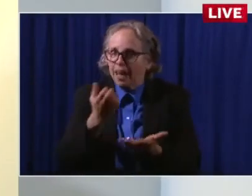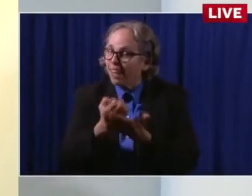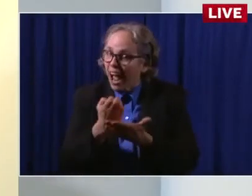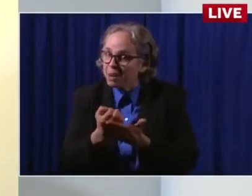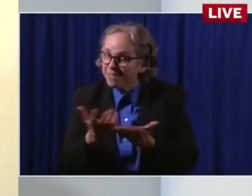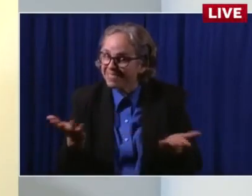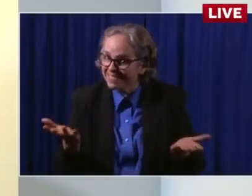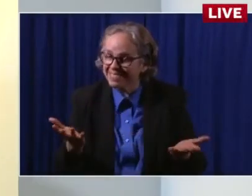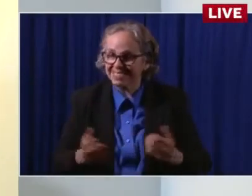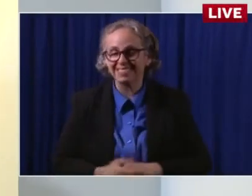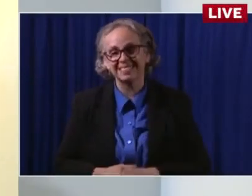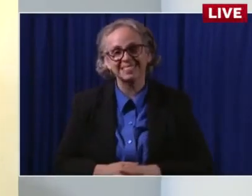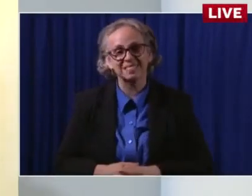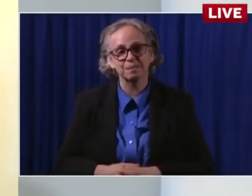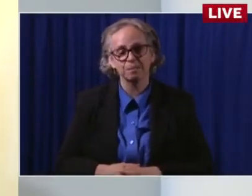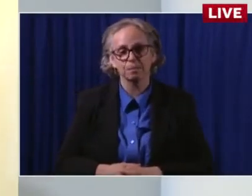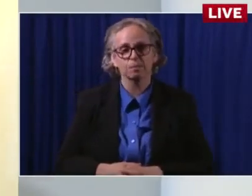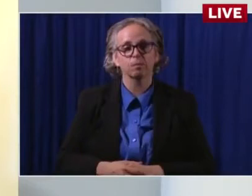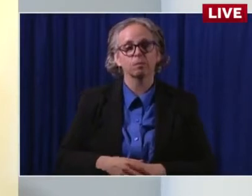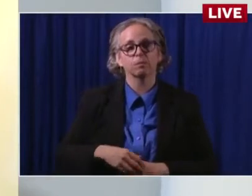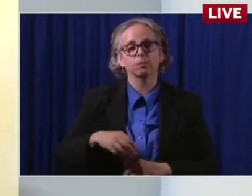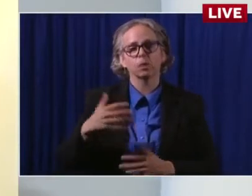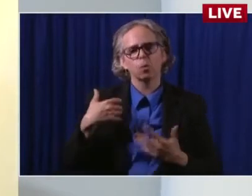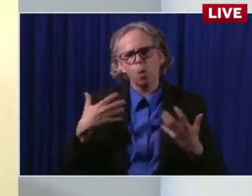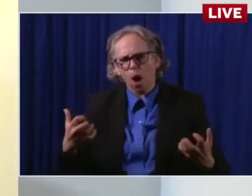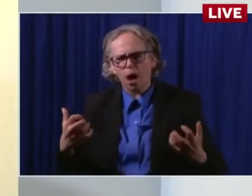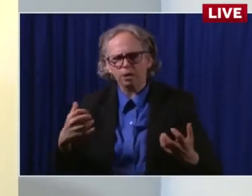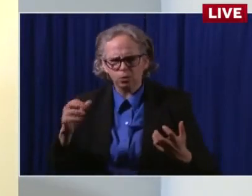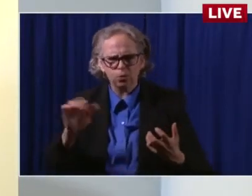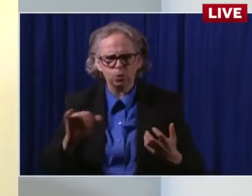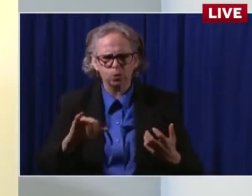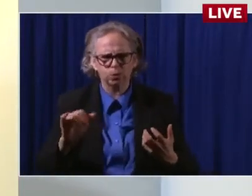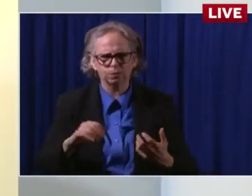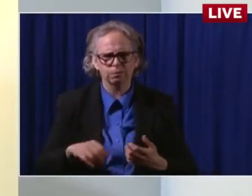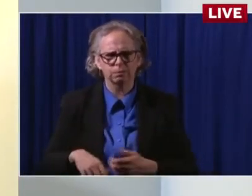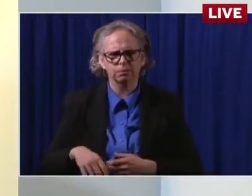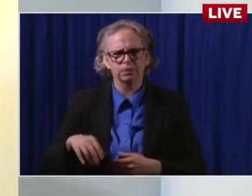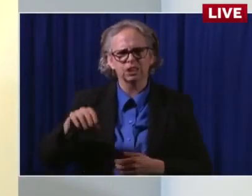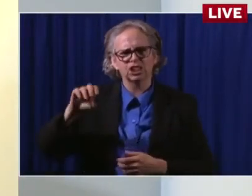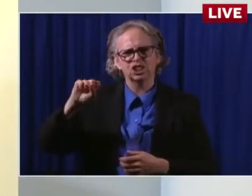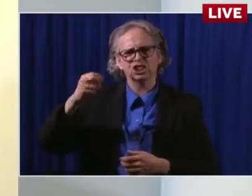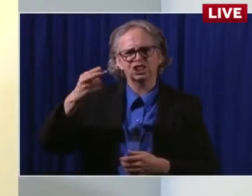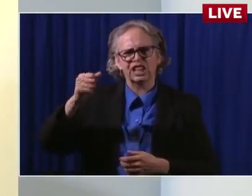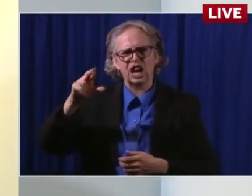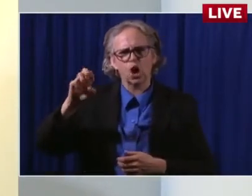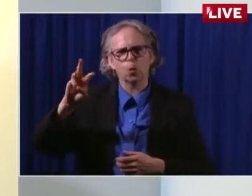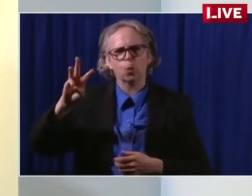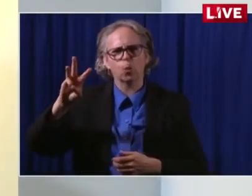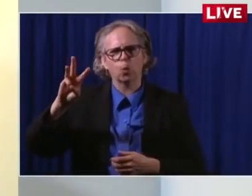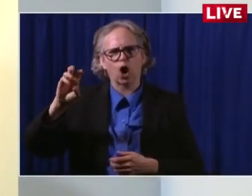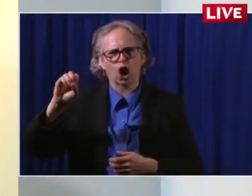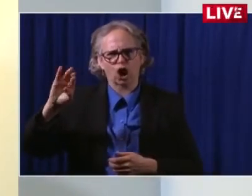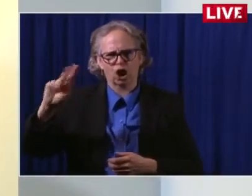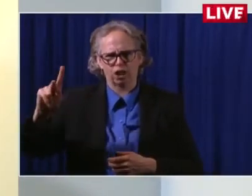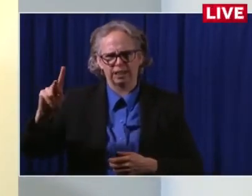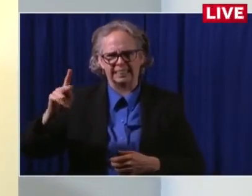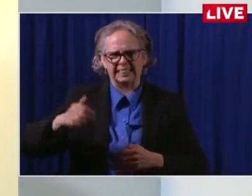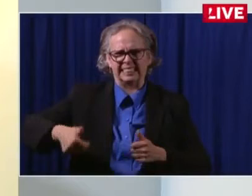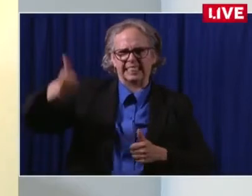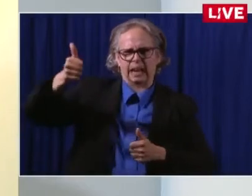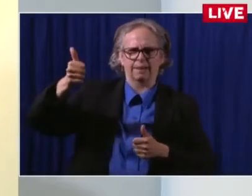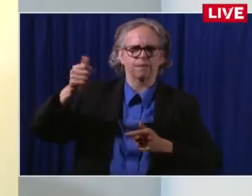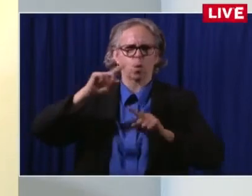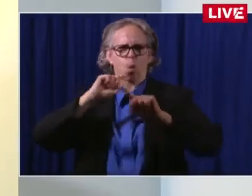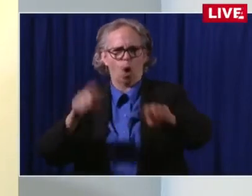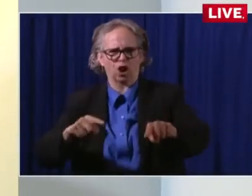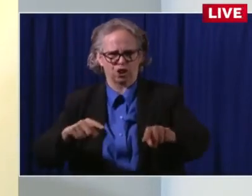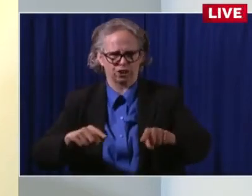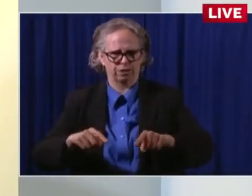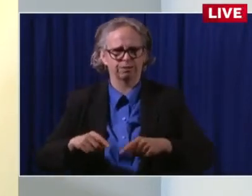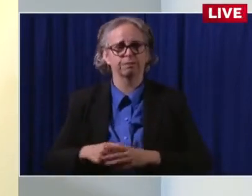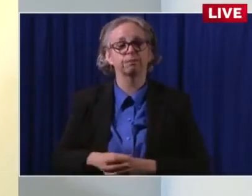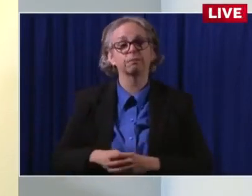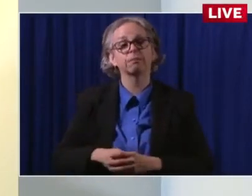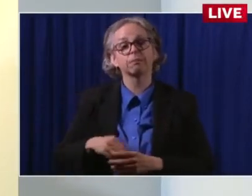AND AS WE DO THAT, I ALSO WANT TO HIGHLIGHT SHARED WORK AND THE SHARED WORK EXECUTIVE ORDER THE GOVERNOR SIGNED ON JULY 2.